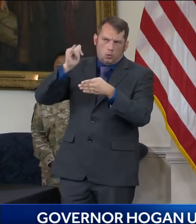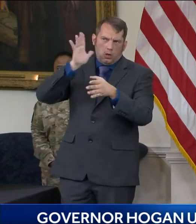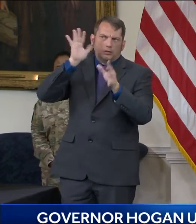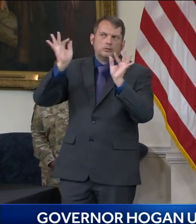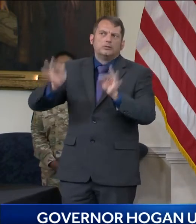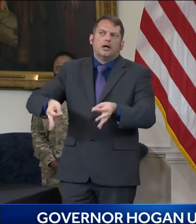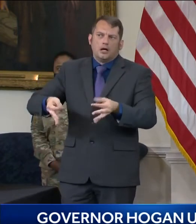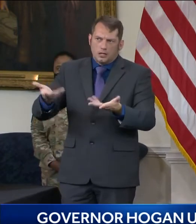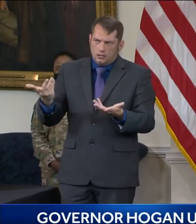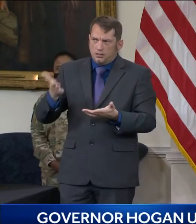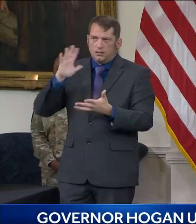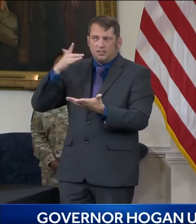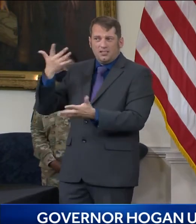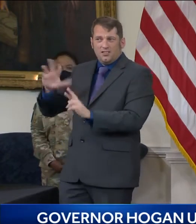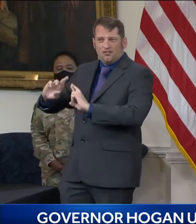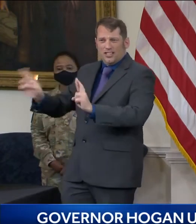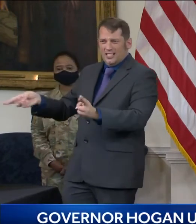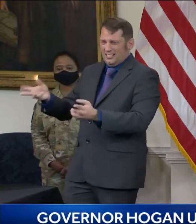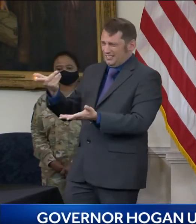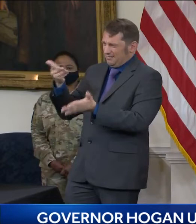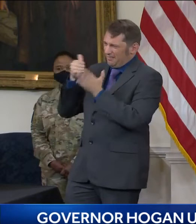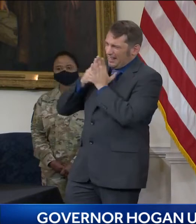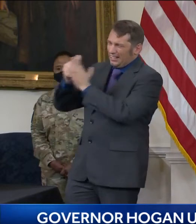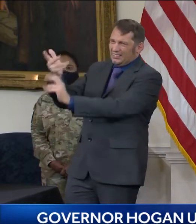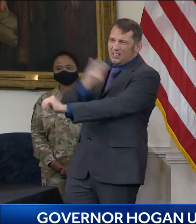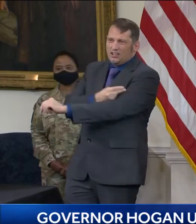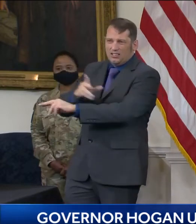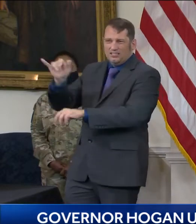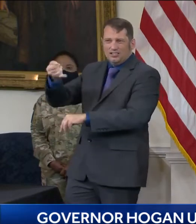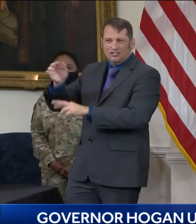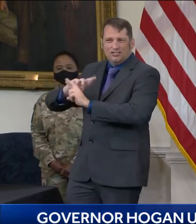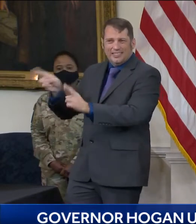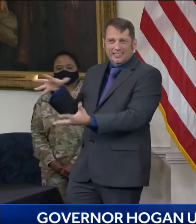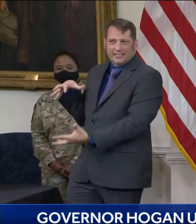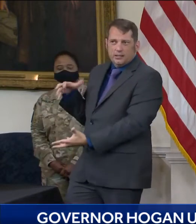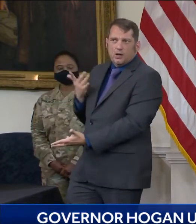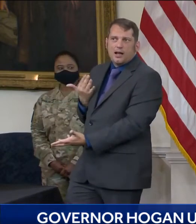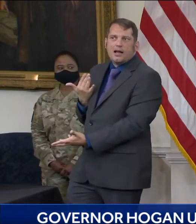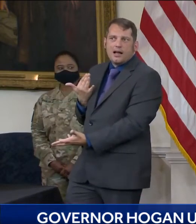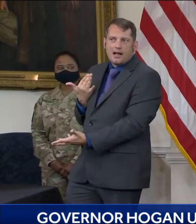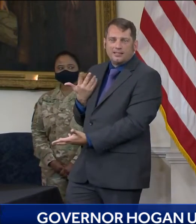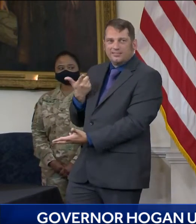WILL BE MADE, THERE WERE MILLIONS OF DOSES READY TO BE